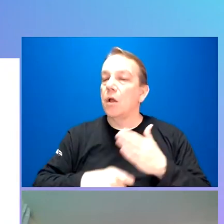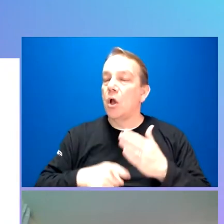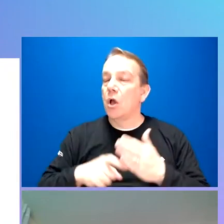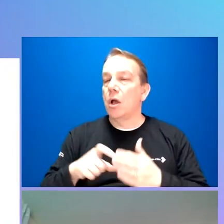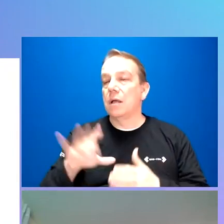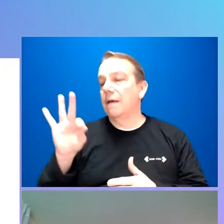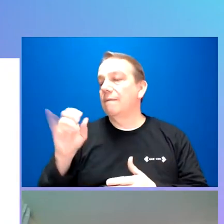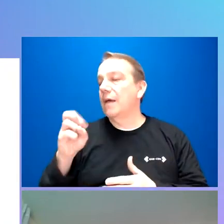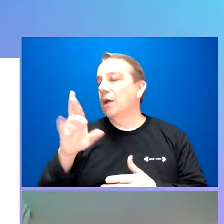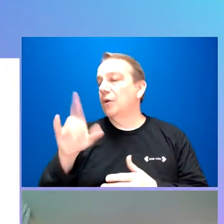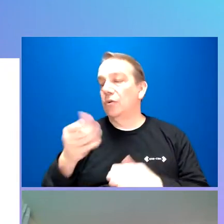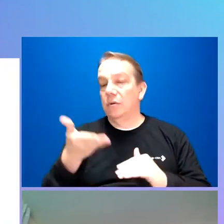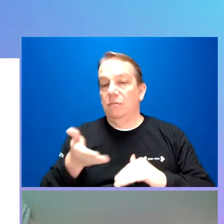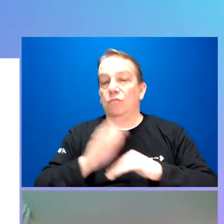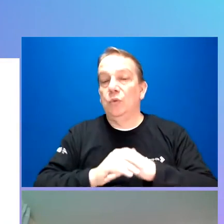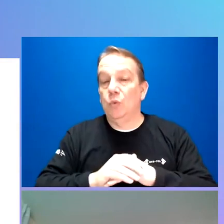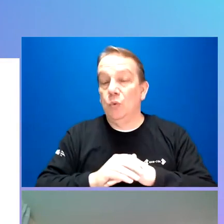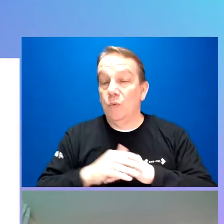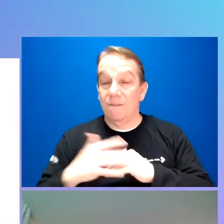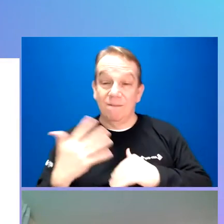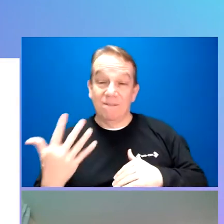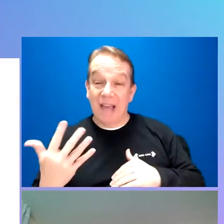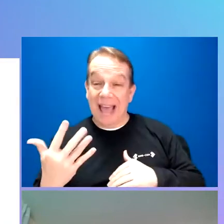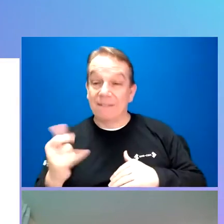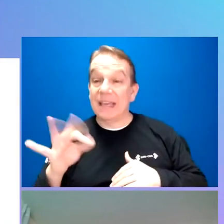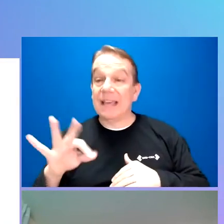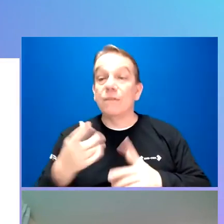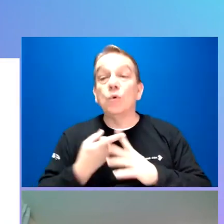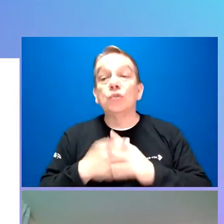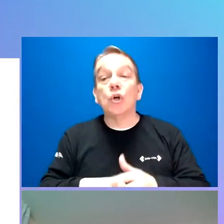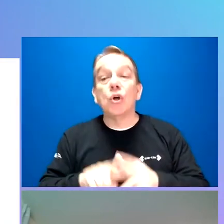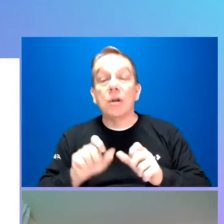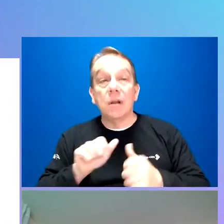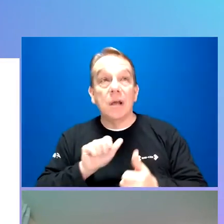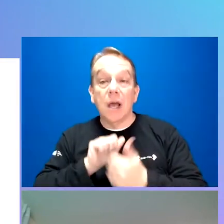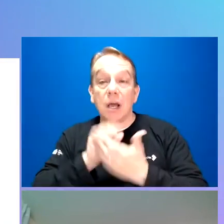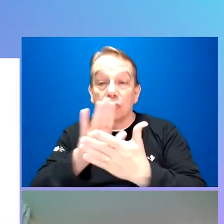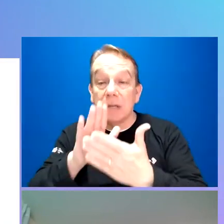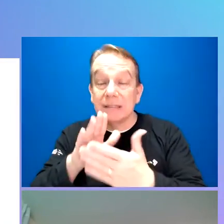If you were to start addressing